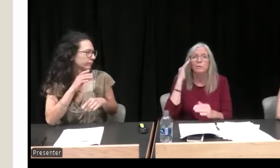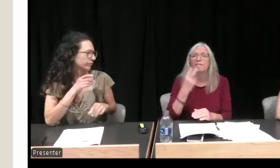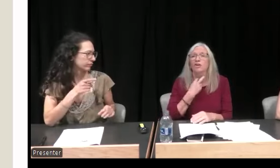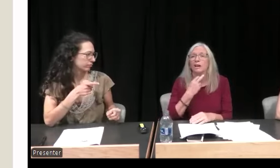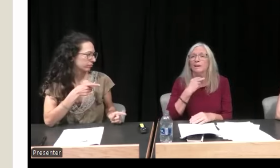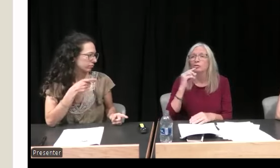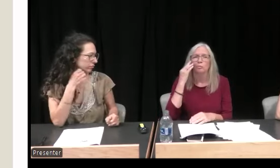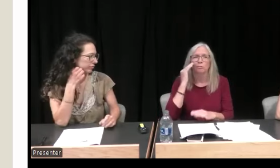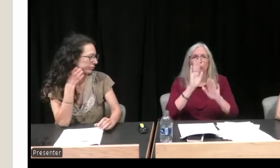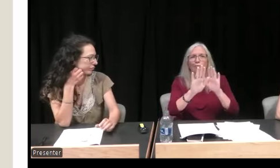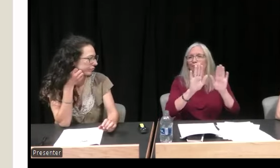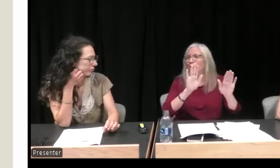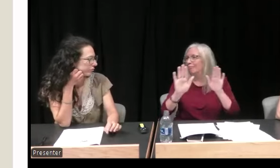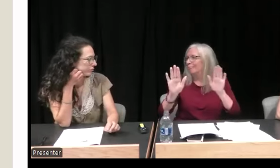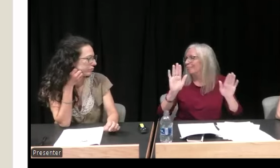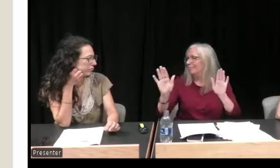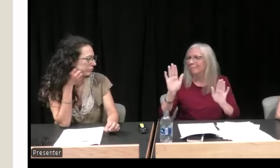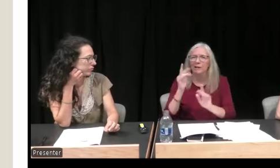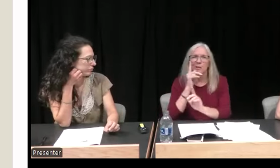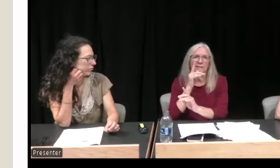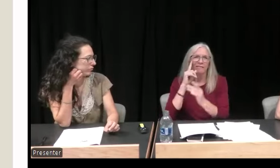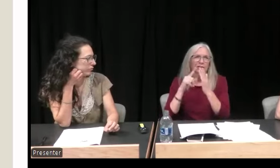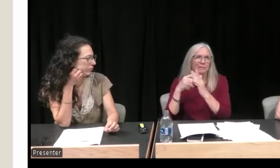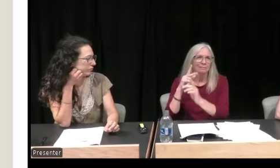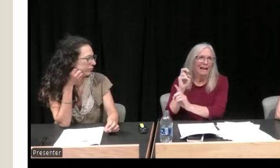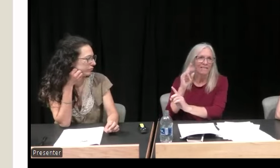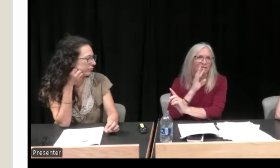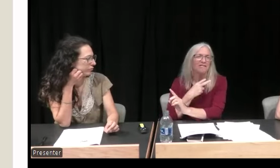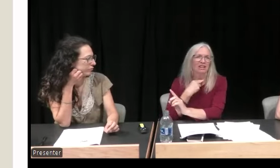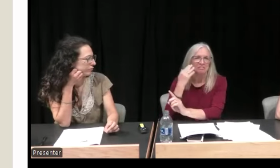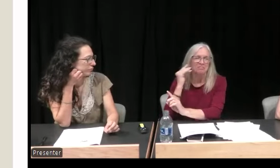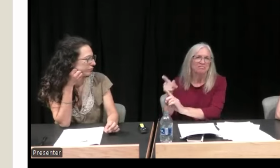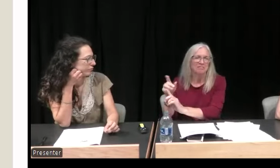it in speaker mode so that it comes up with their face when they're talking so you know sort of like